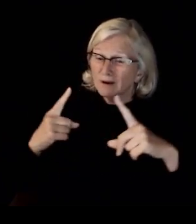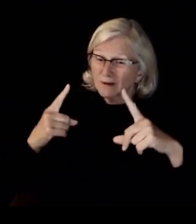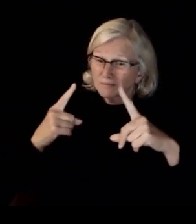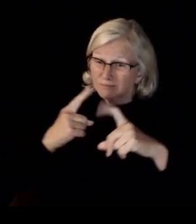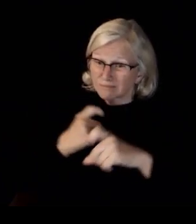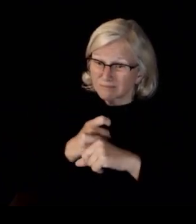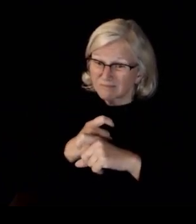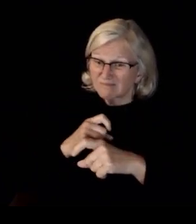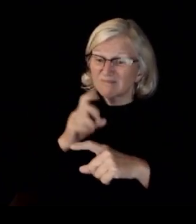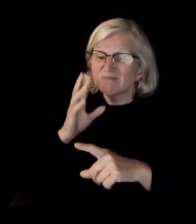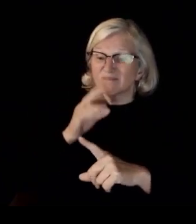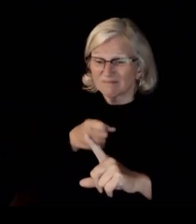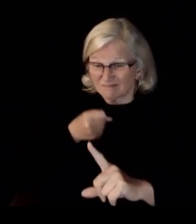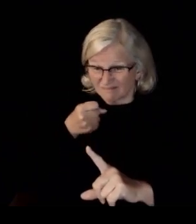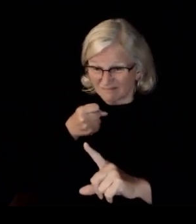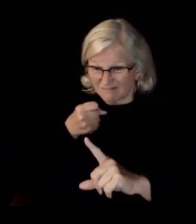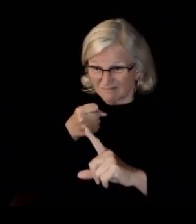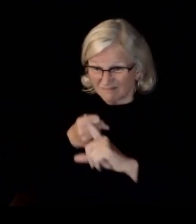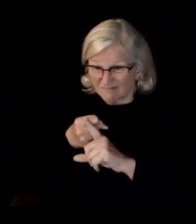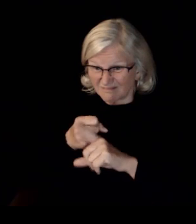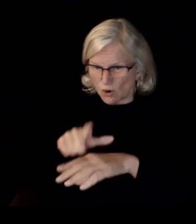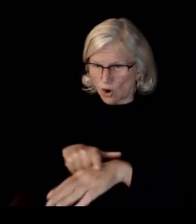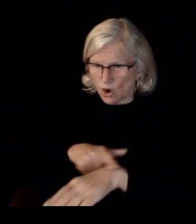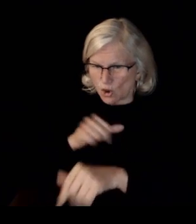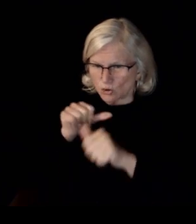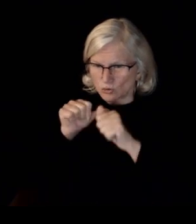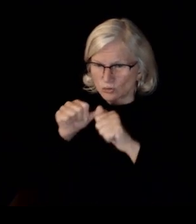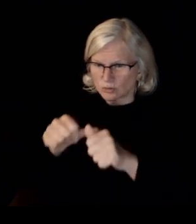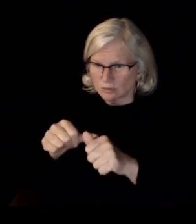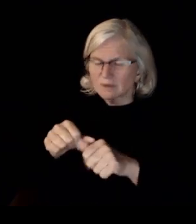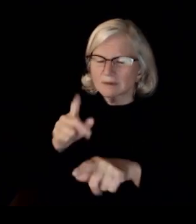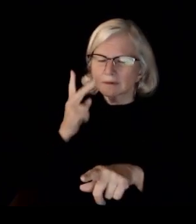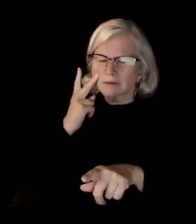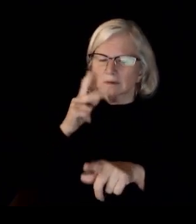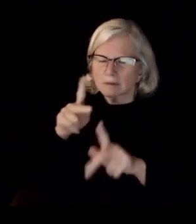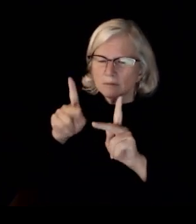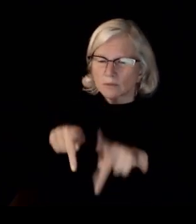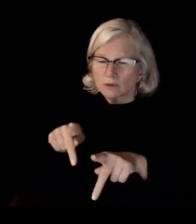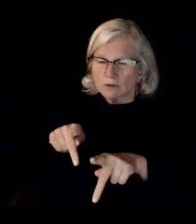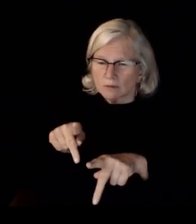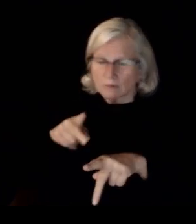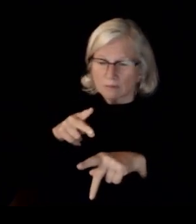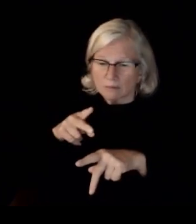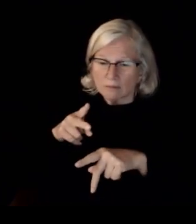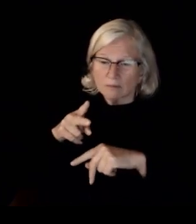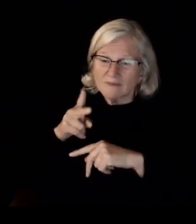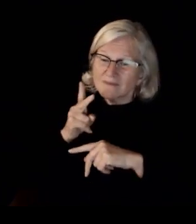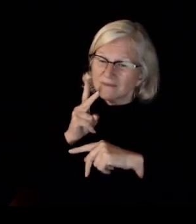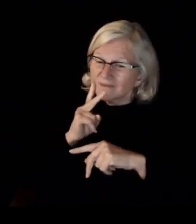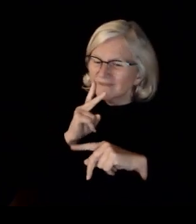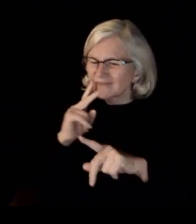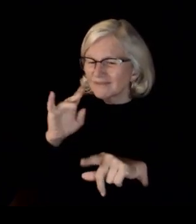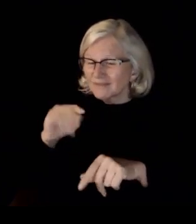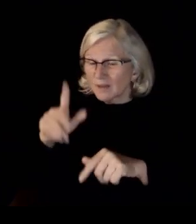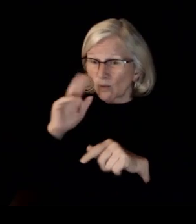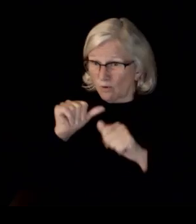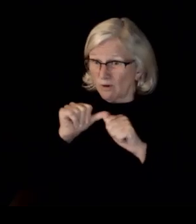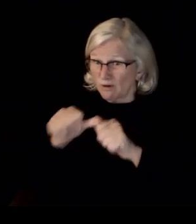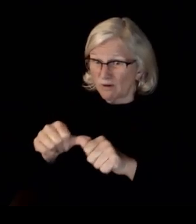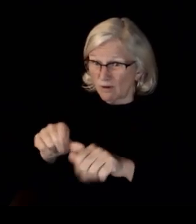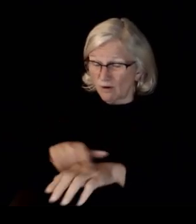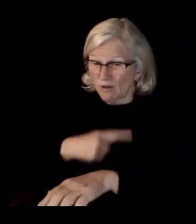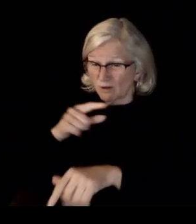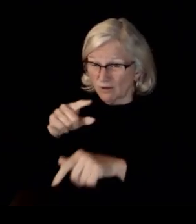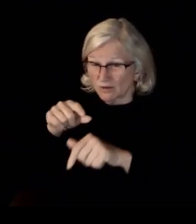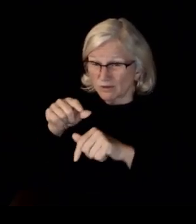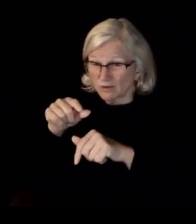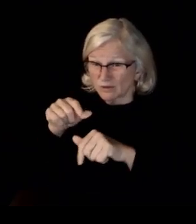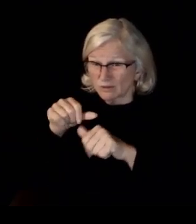Kris: Well certainly we know that smoking can be a risk factor and so any activity like